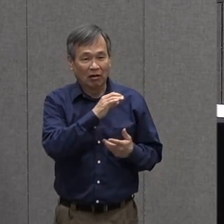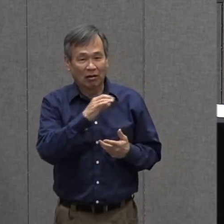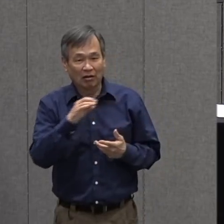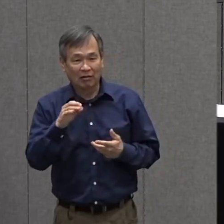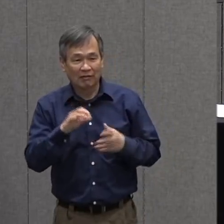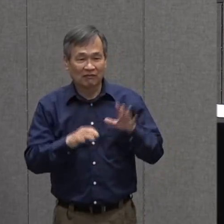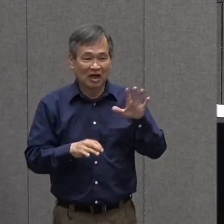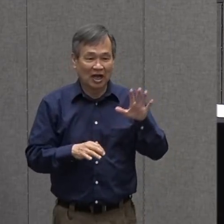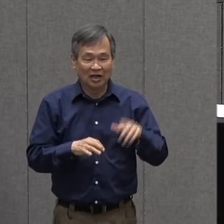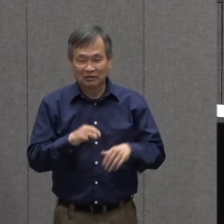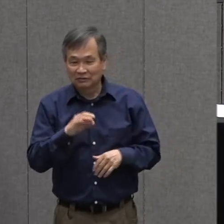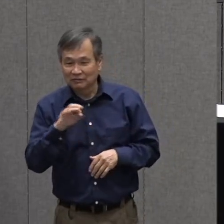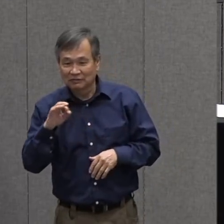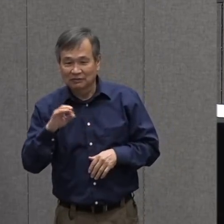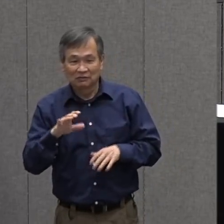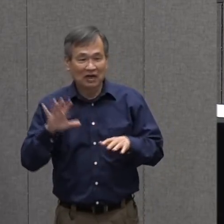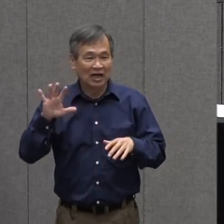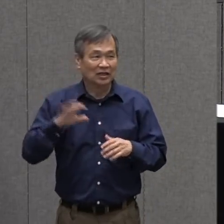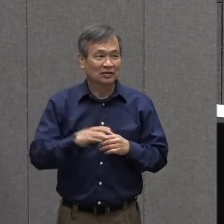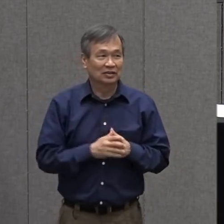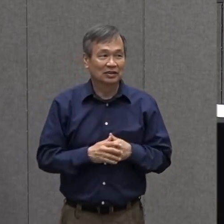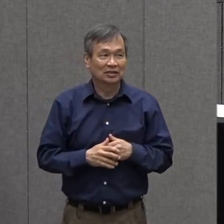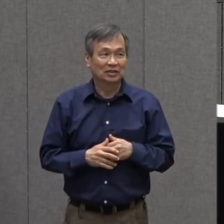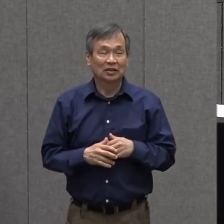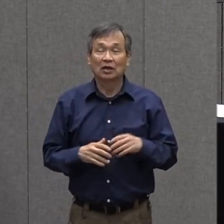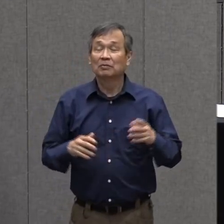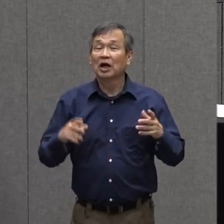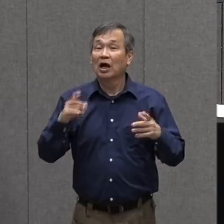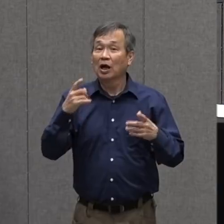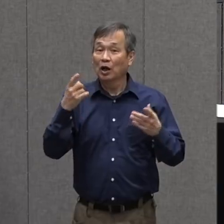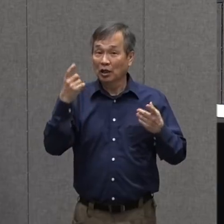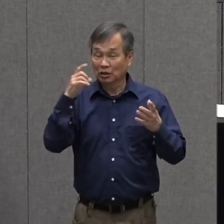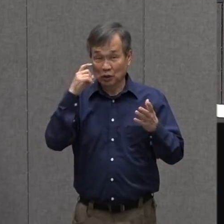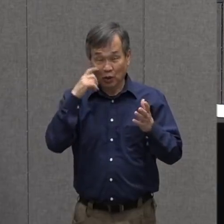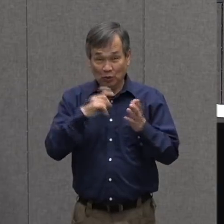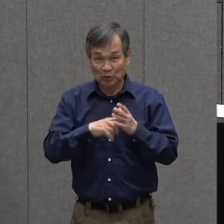and I saw another row of five. But what you may not have noticed is that down below,